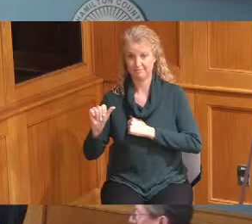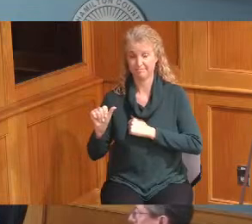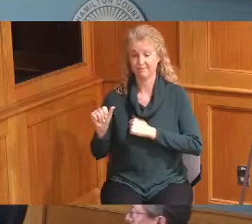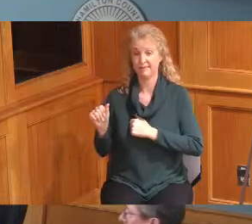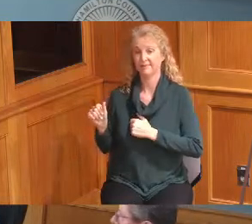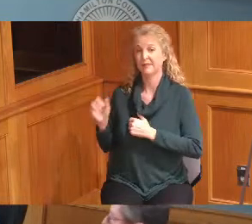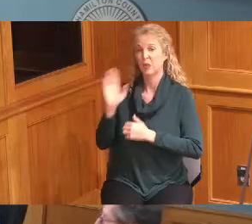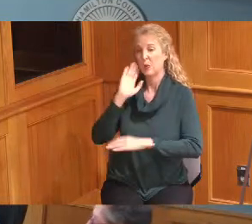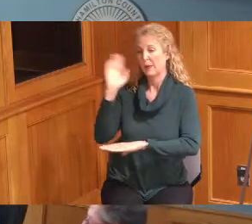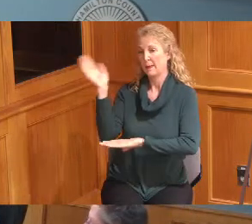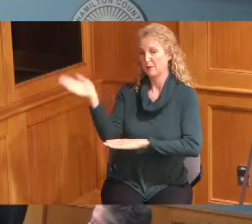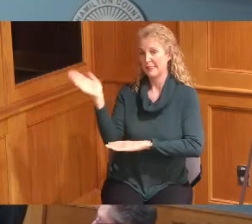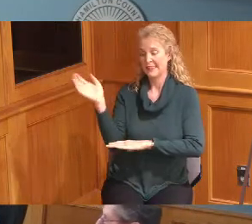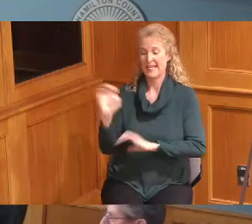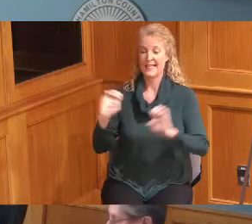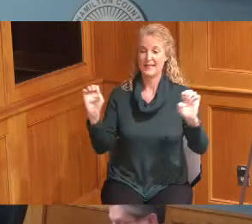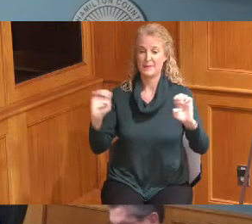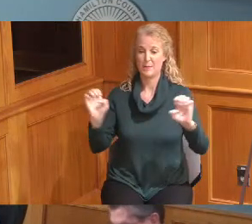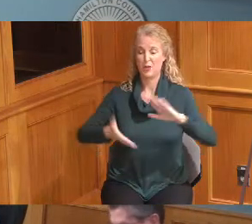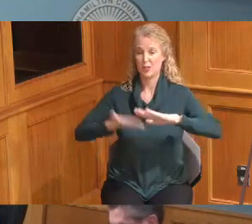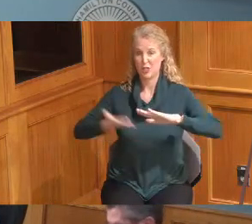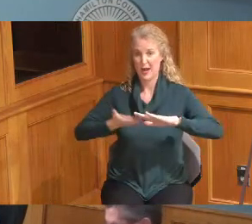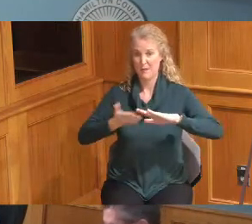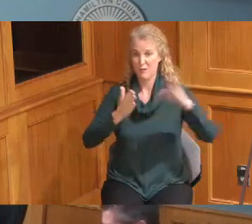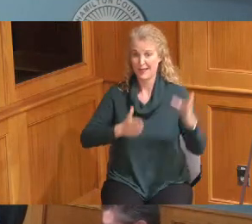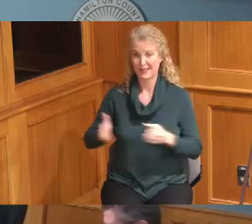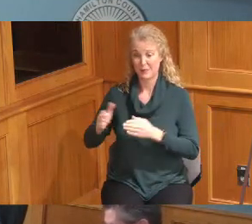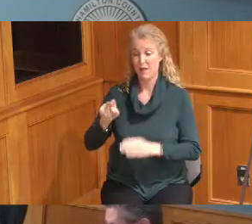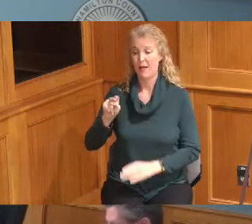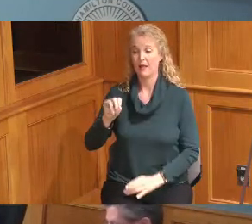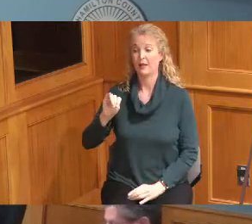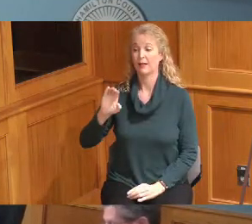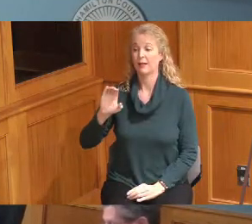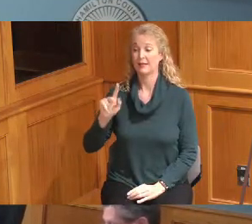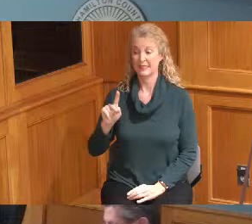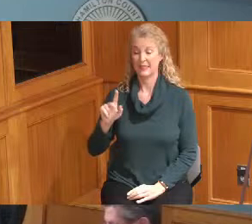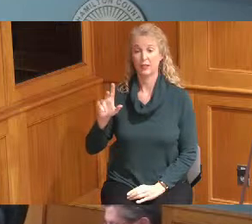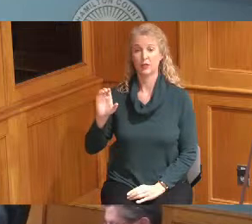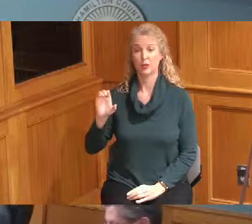Emergency Operations plan Nick Crossley thank you for being here and we're looking forward to your